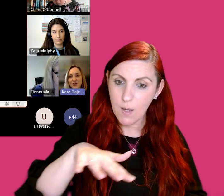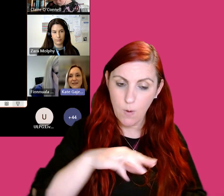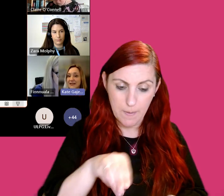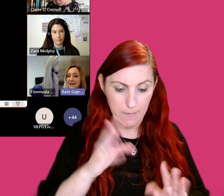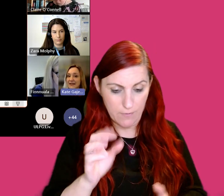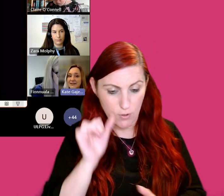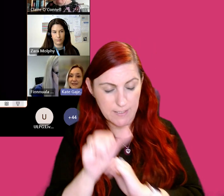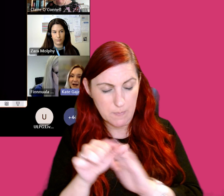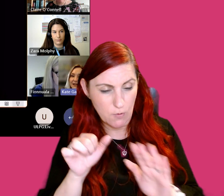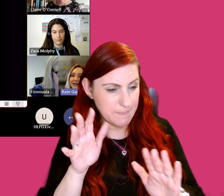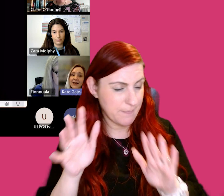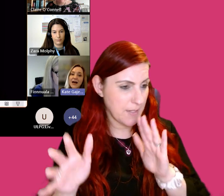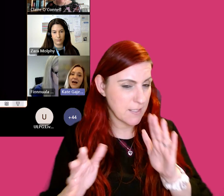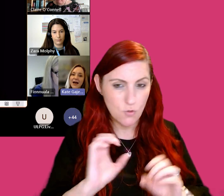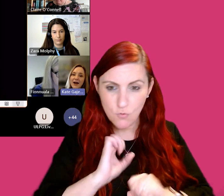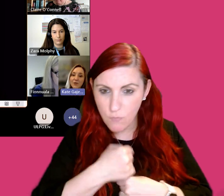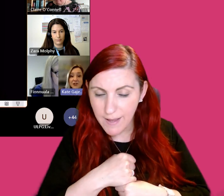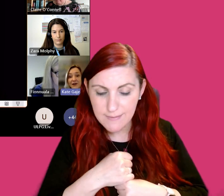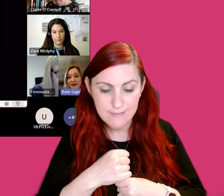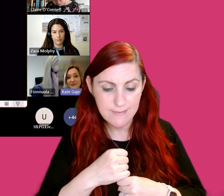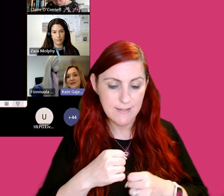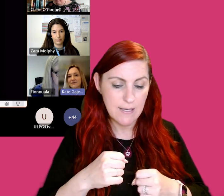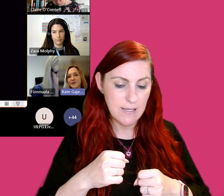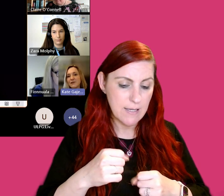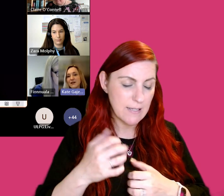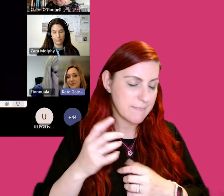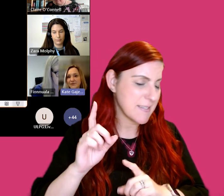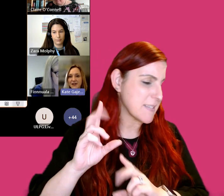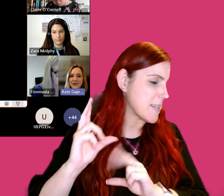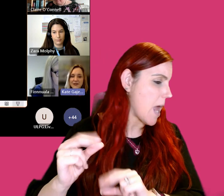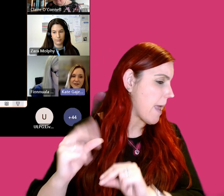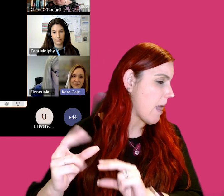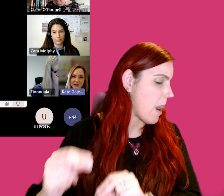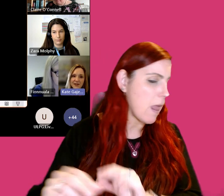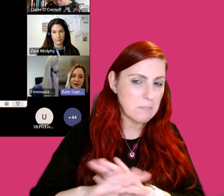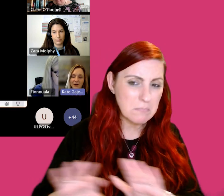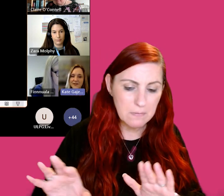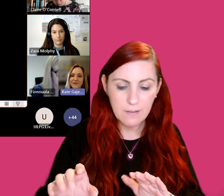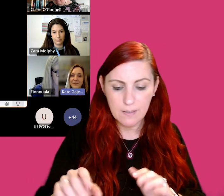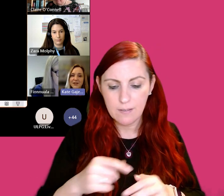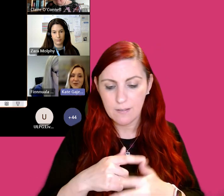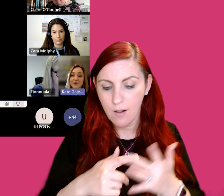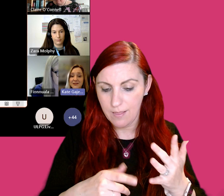stress guilt denial which arrives from living with diabetes and the burden of self-management